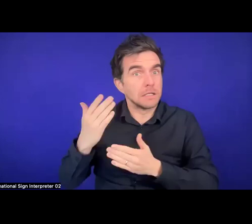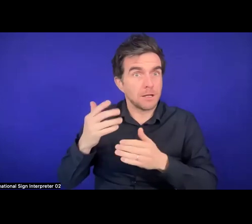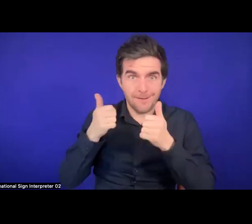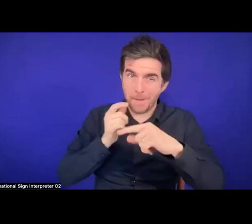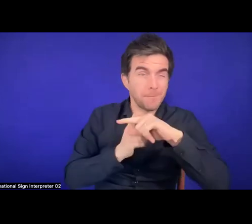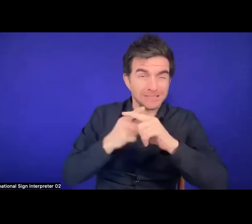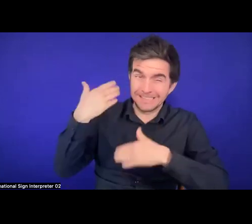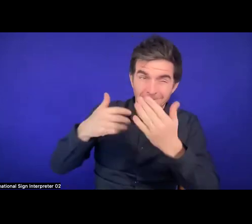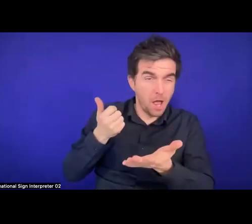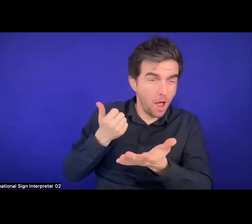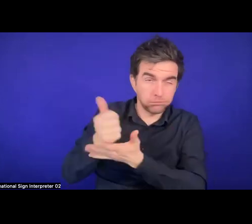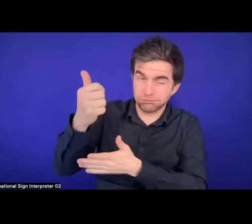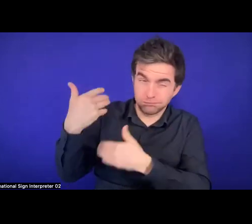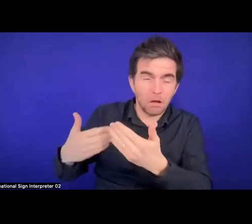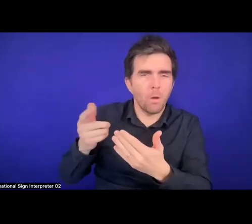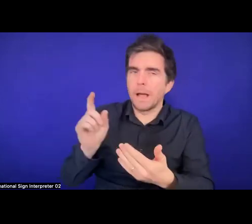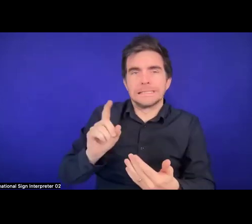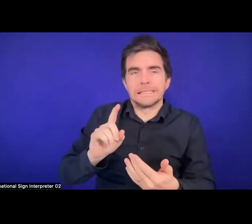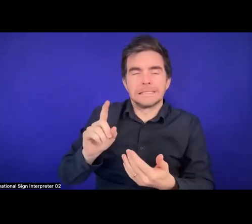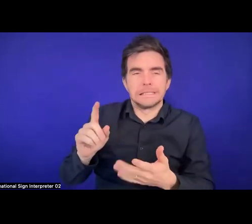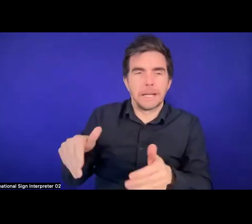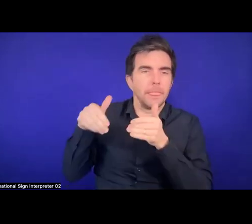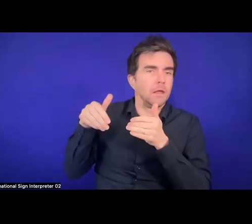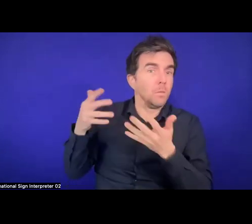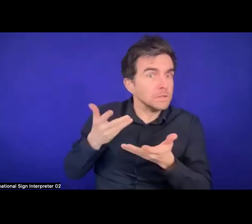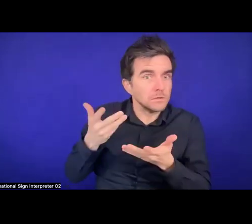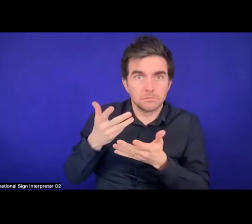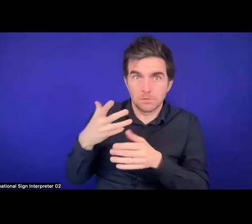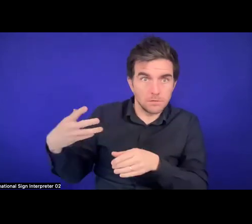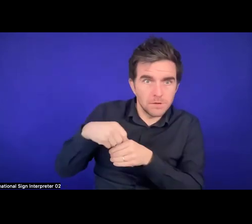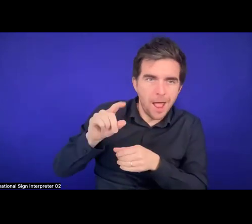Another area of expertise that I see as an opportunity for PREPARED is disability